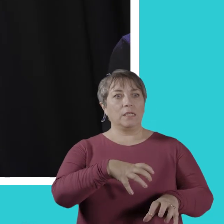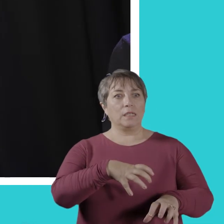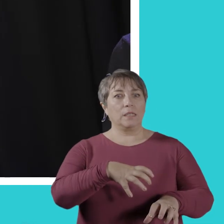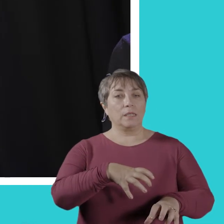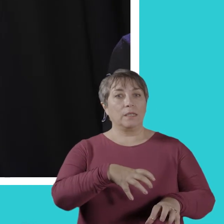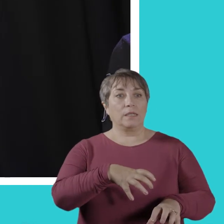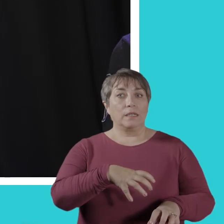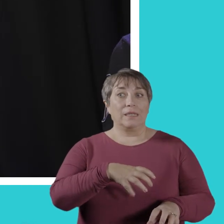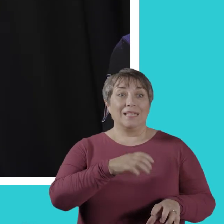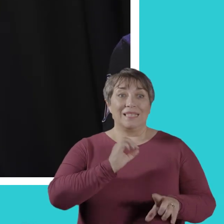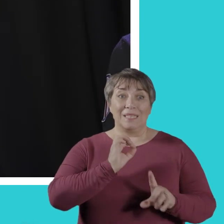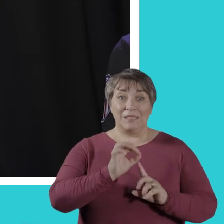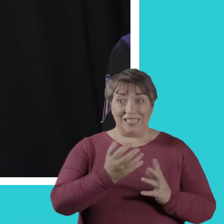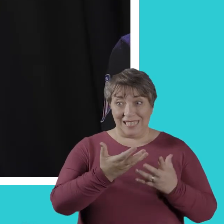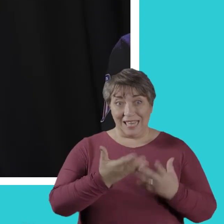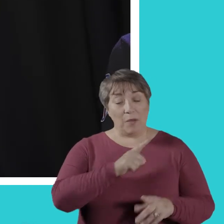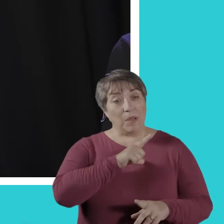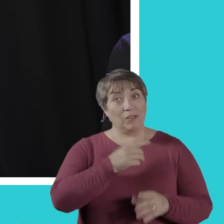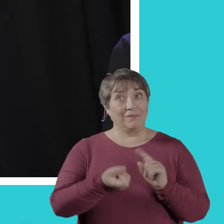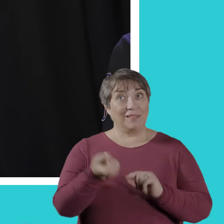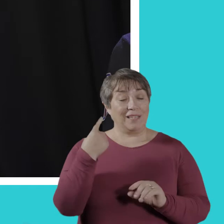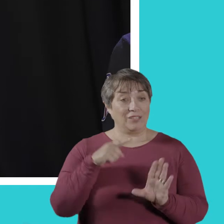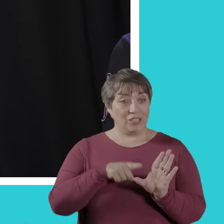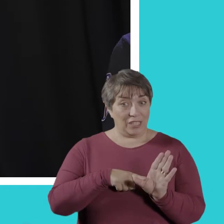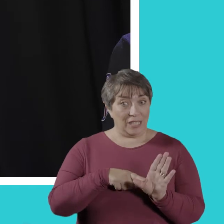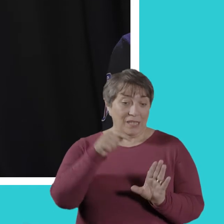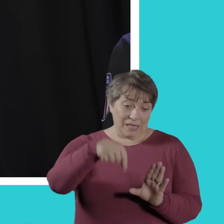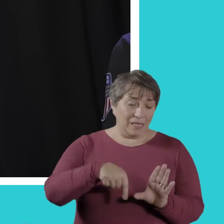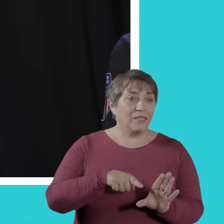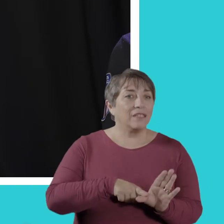or this year even or you know I've been organizing and running campaigns for years on these type of